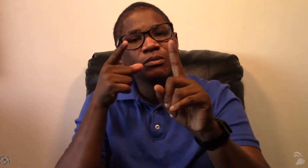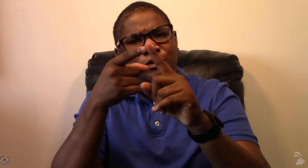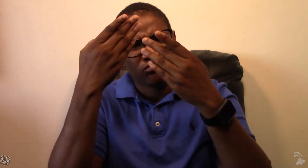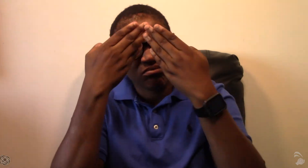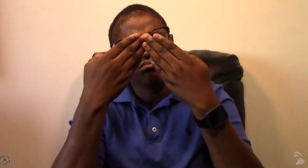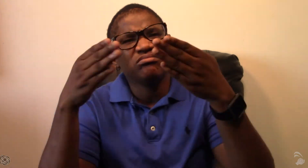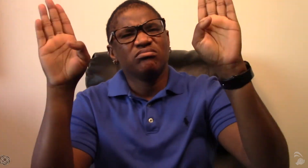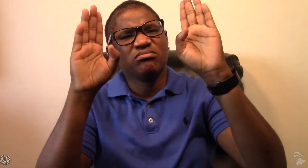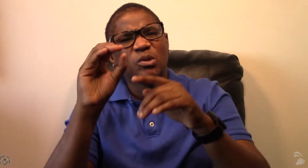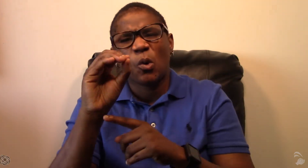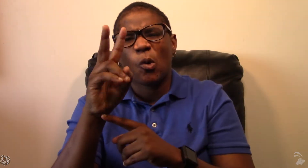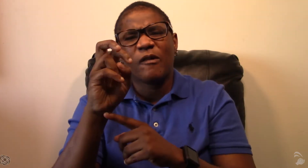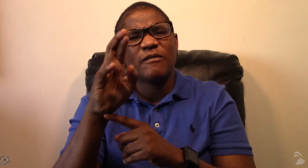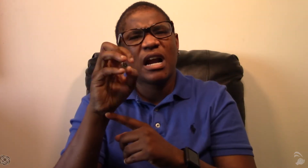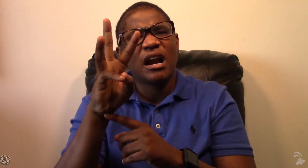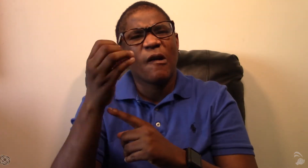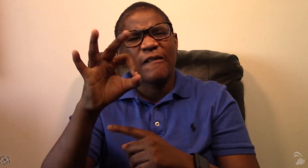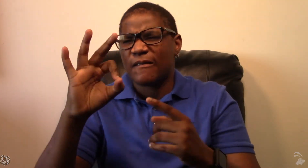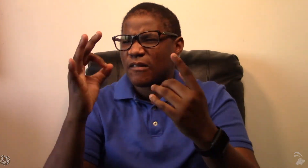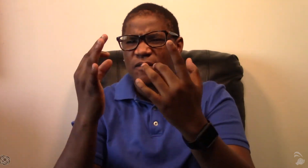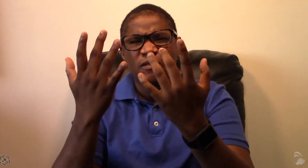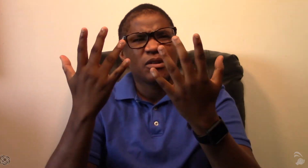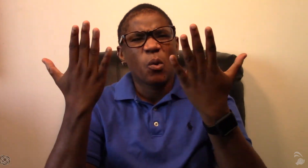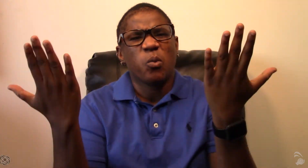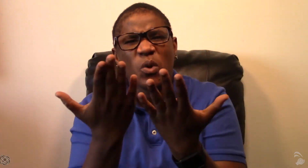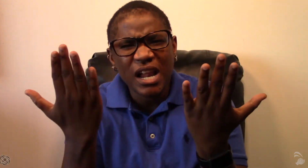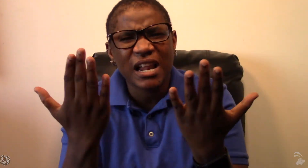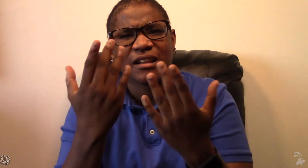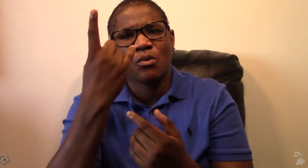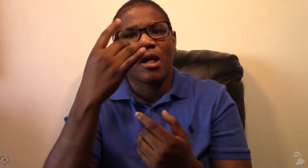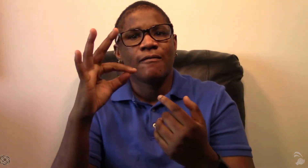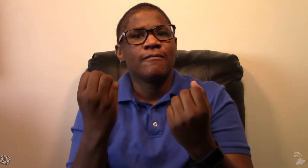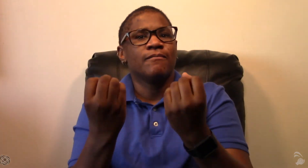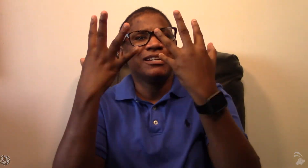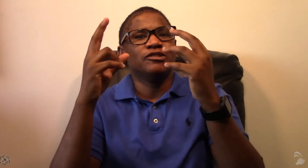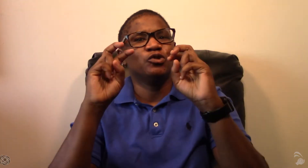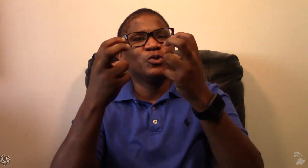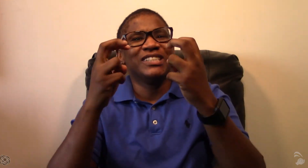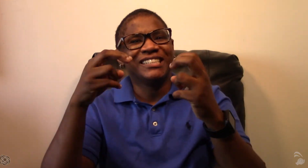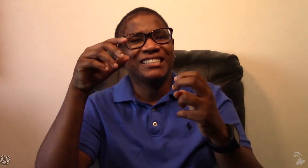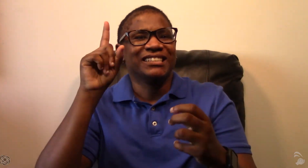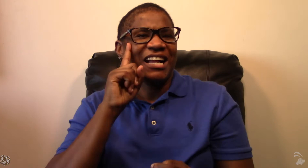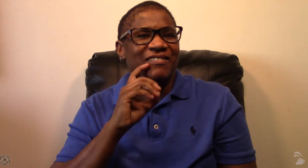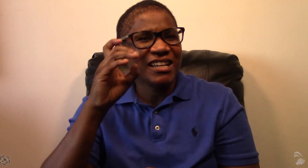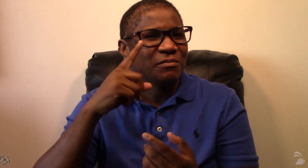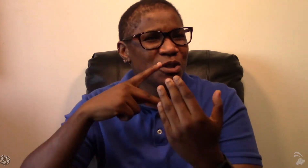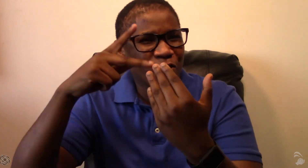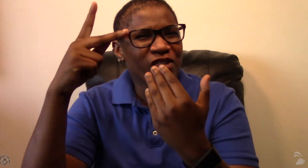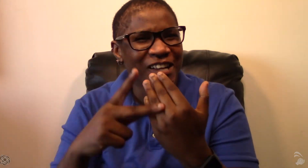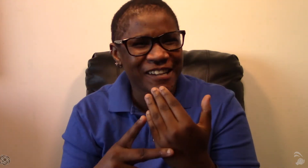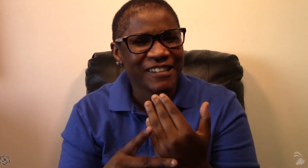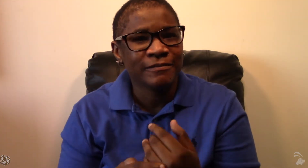We all need to keep an open mind and overall look at how we can improve deaf education and programs.